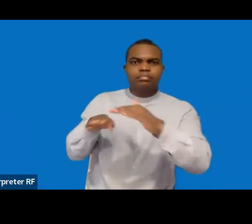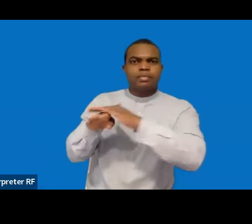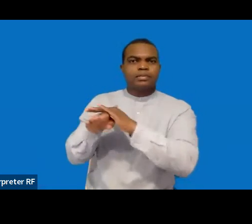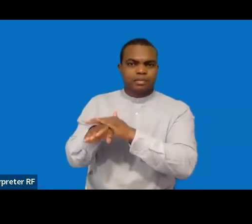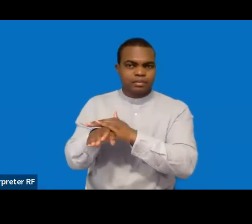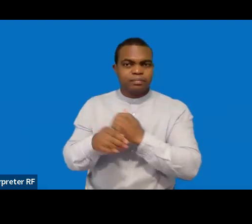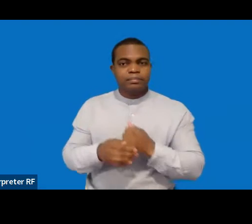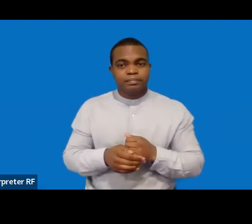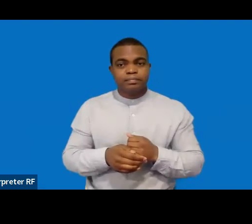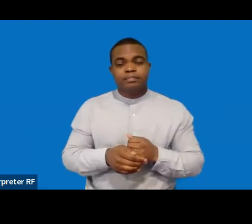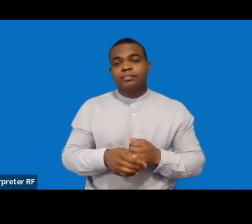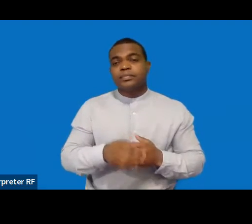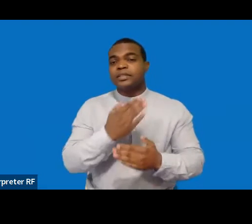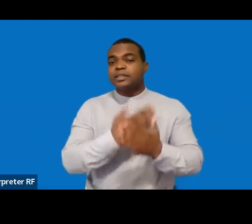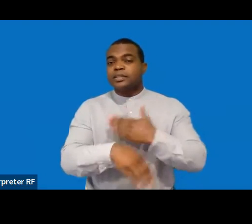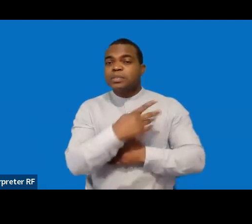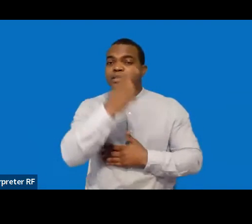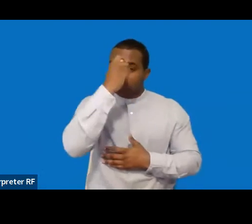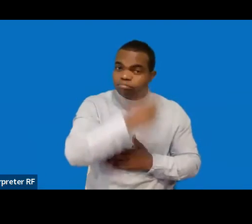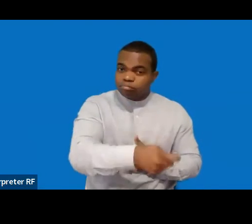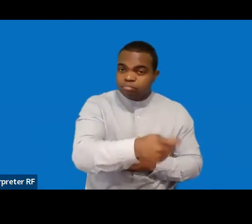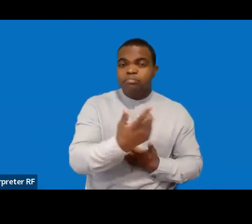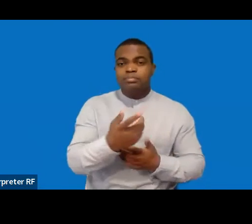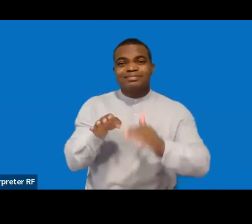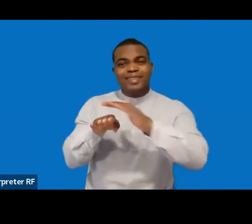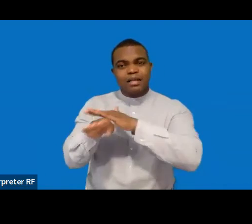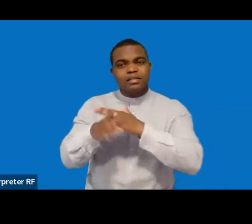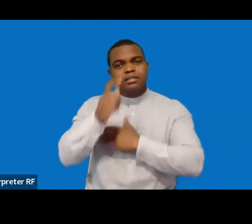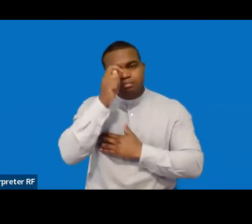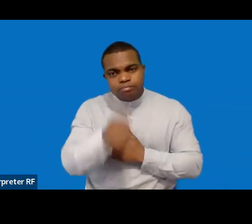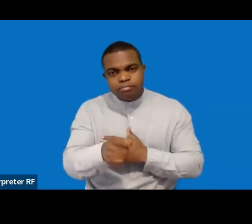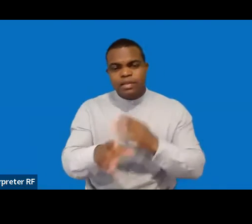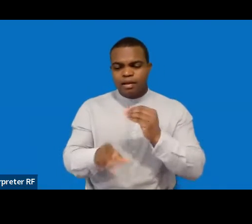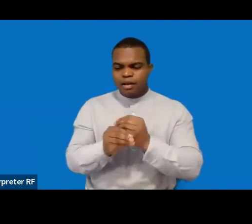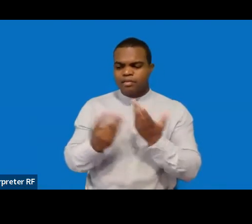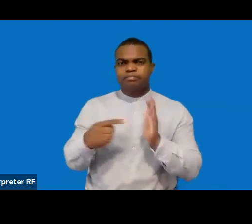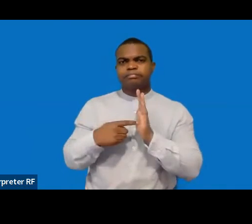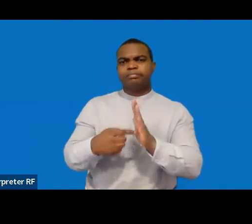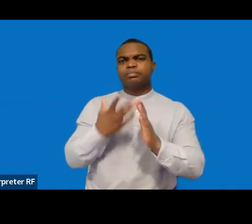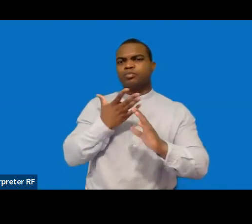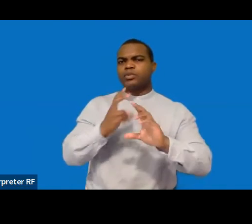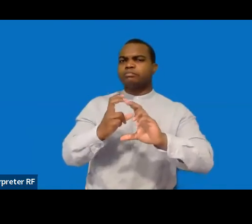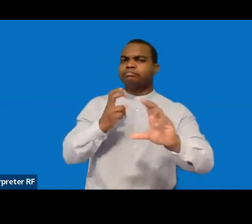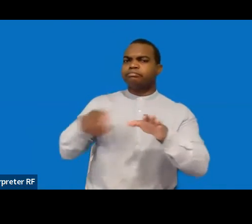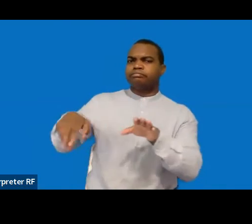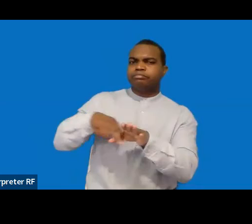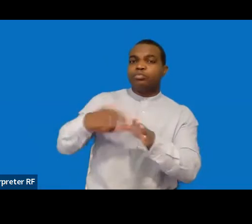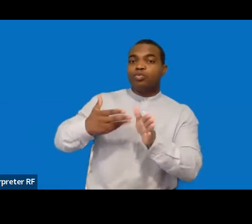with a big exception: the card will not allow people to access social protection and social security allowance.